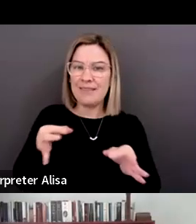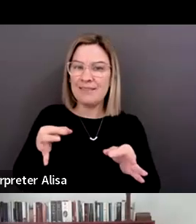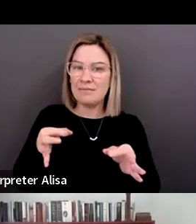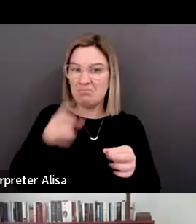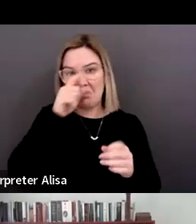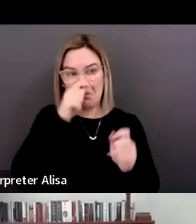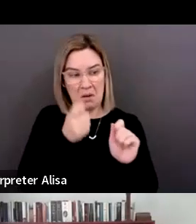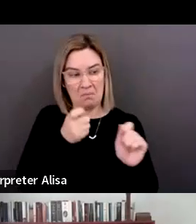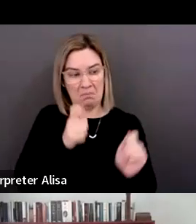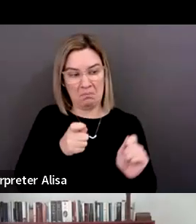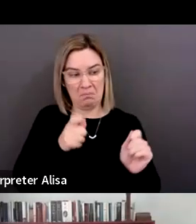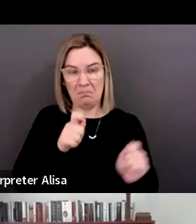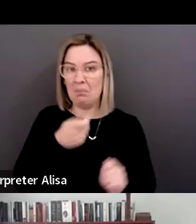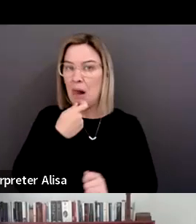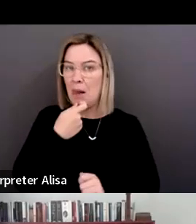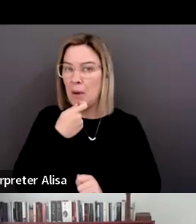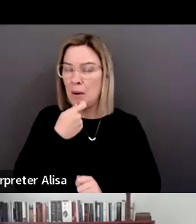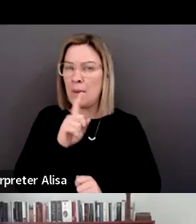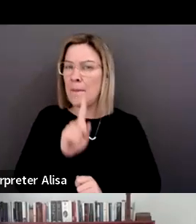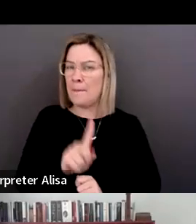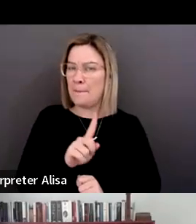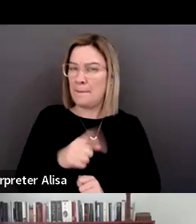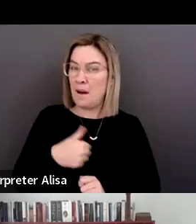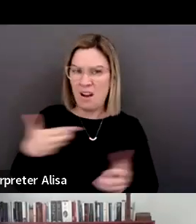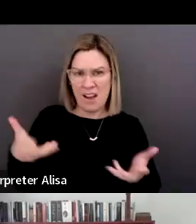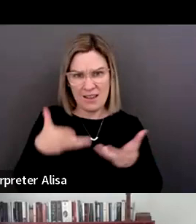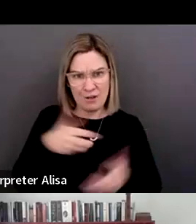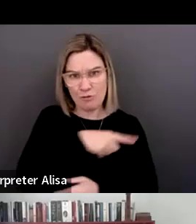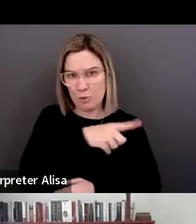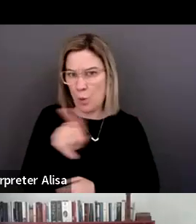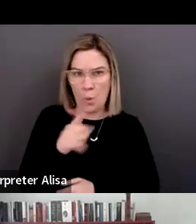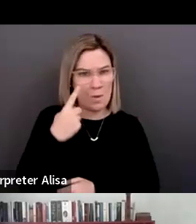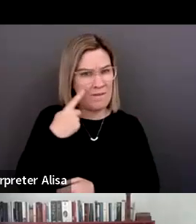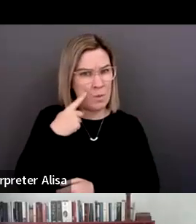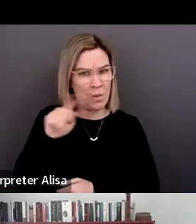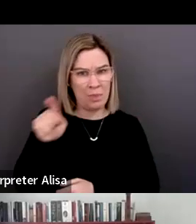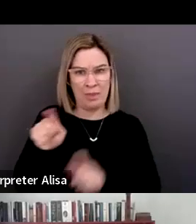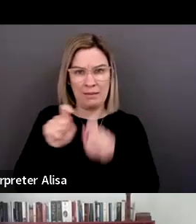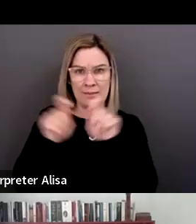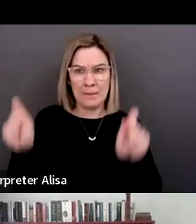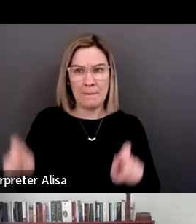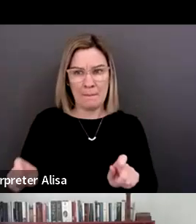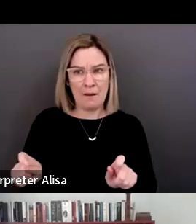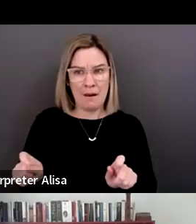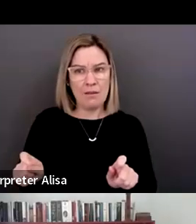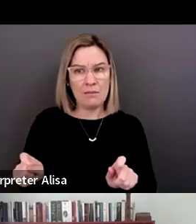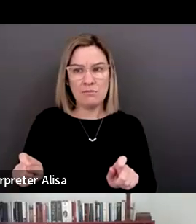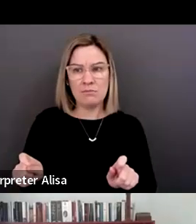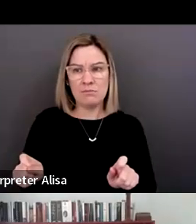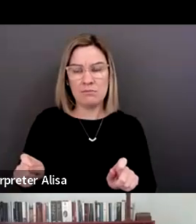or as an artist, and to really put some time into thinking about that as well, but having it on paper, and saying, this is our plan, it may change a